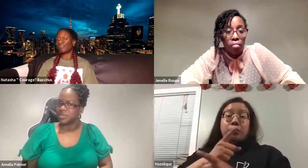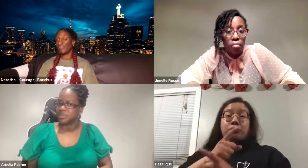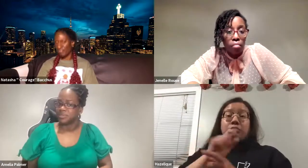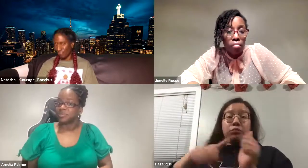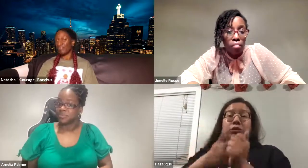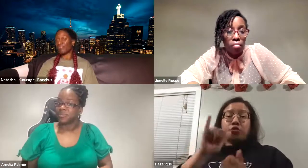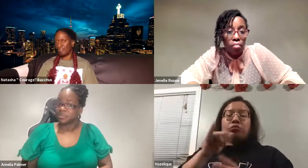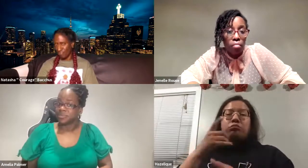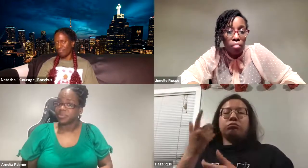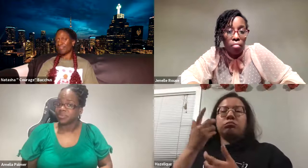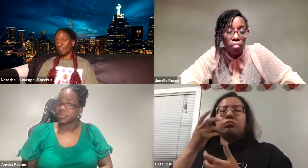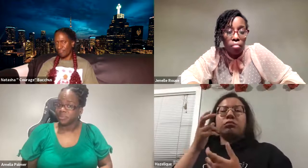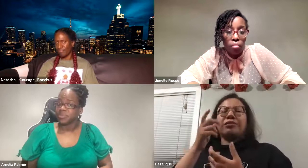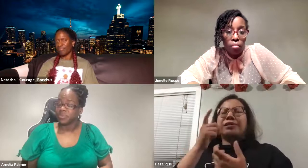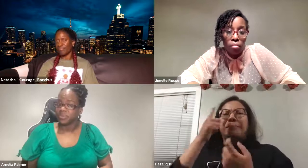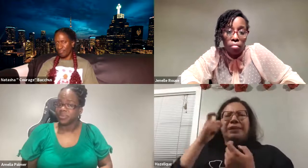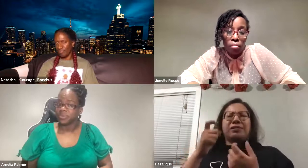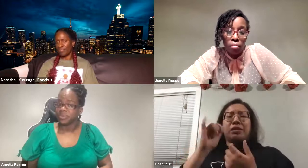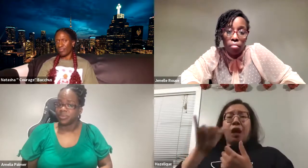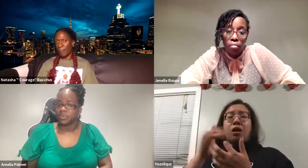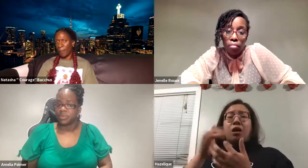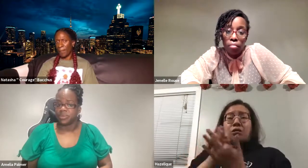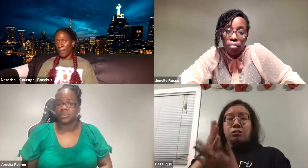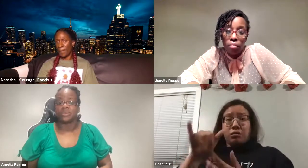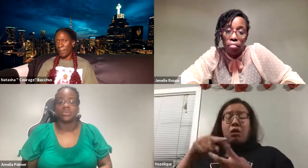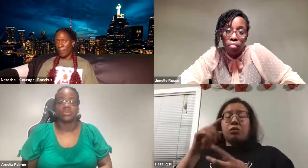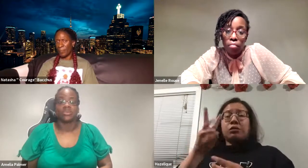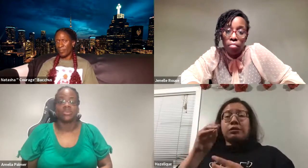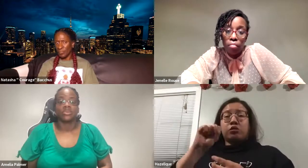to record their experience? - yeah you know because going